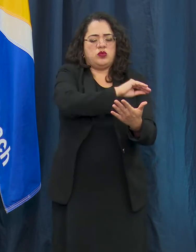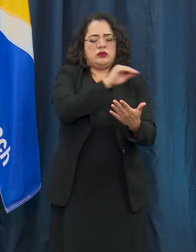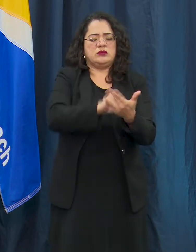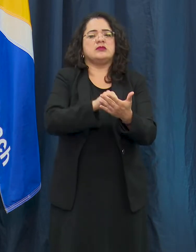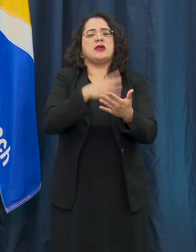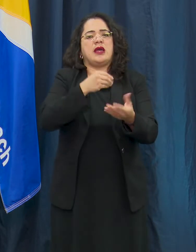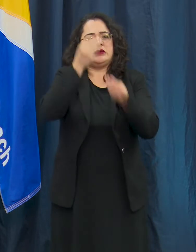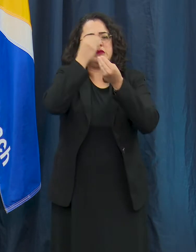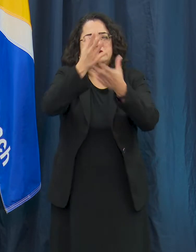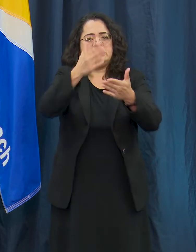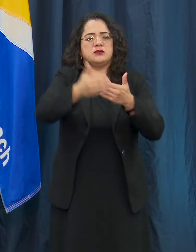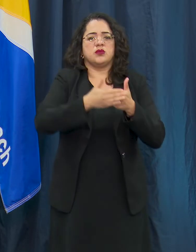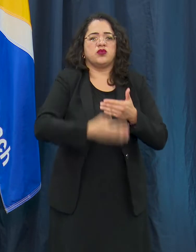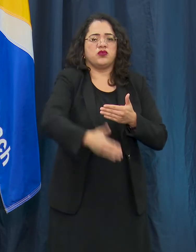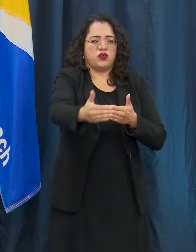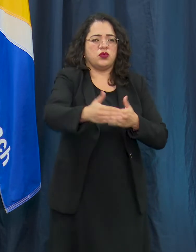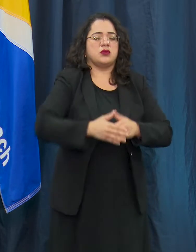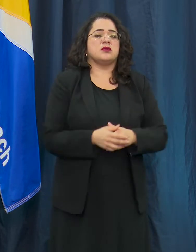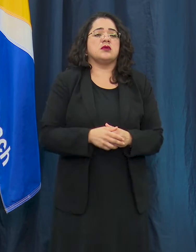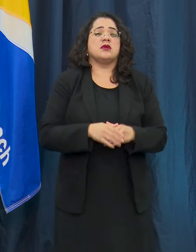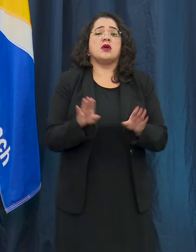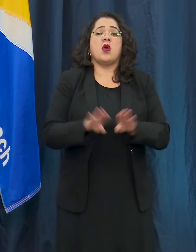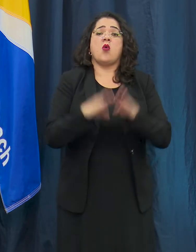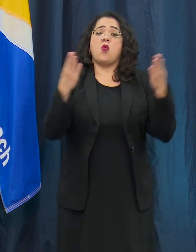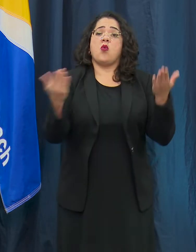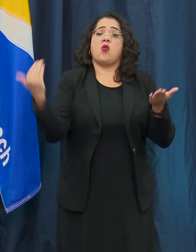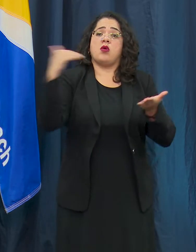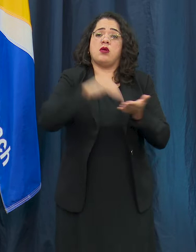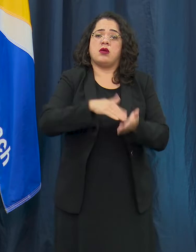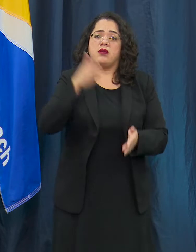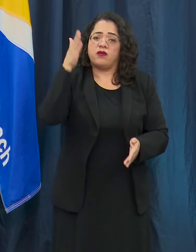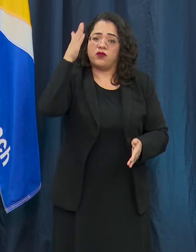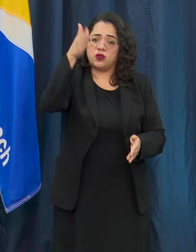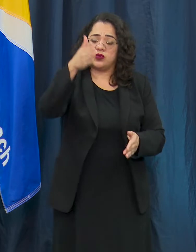talk about reopening and the future, I just want to remind folks that we are